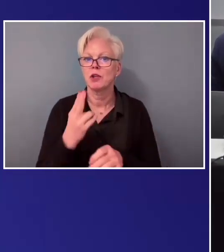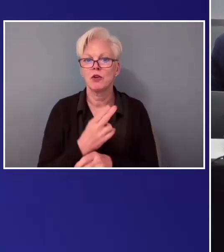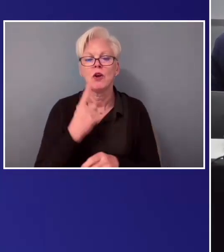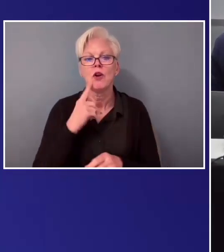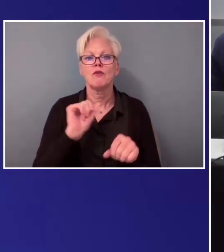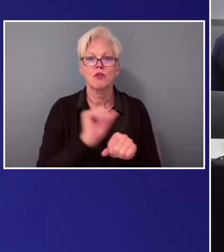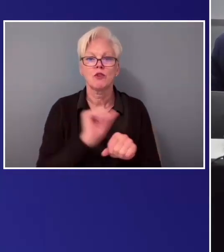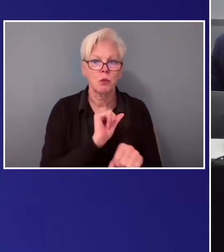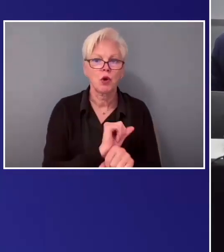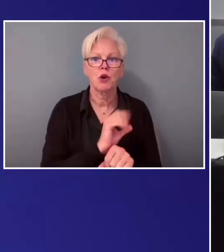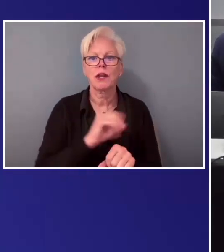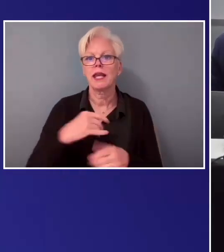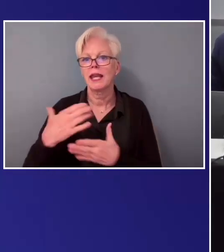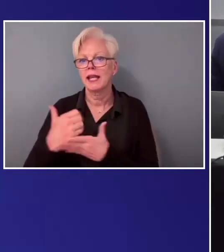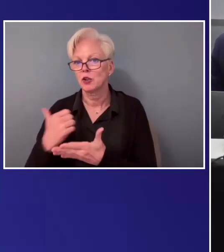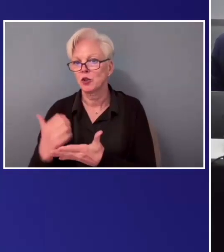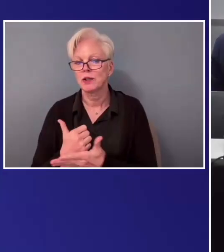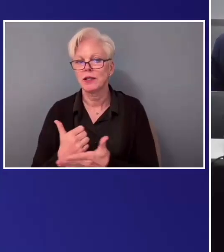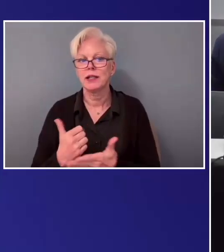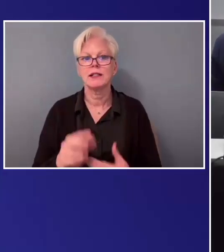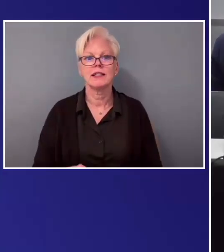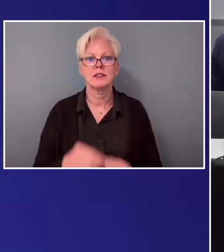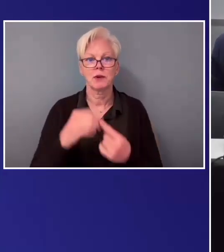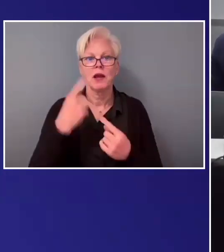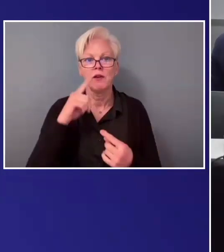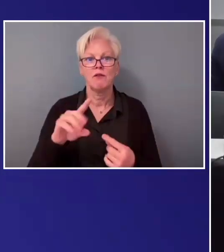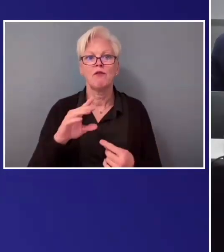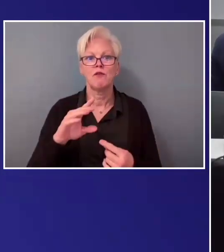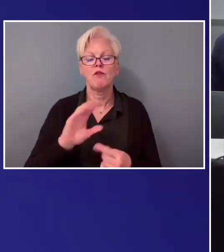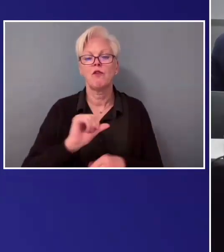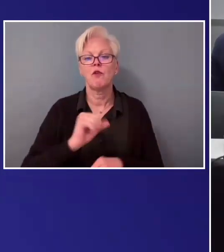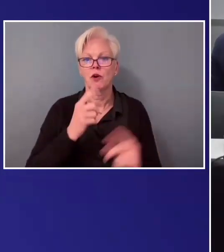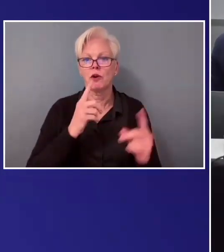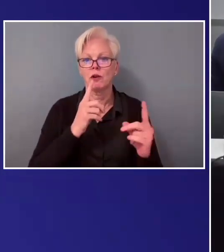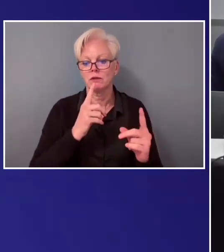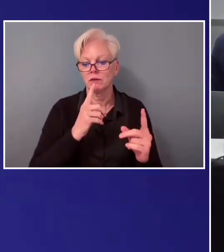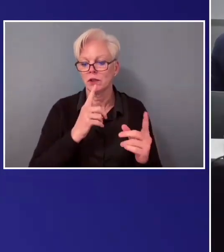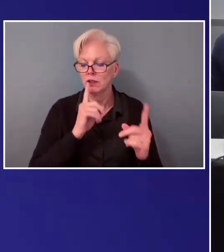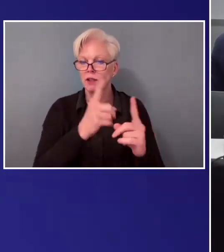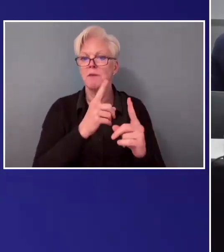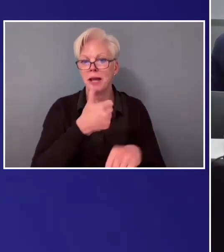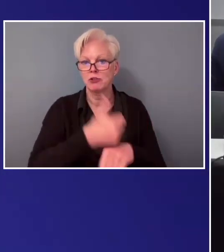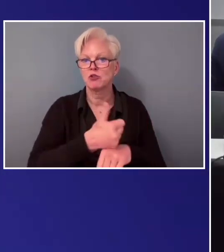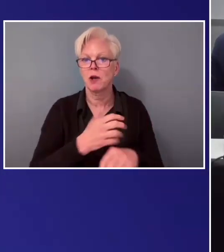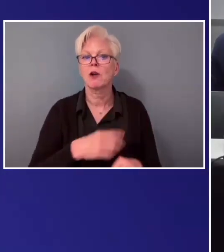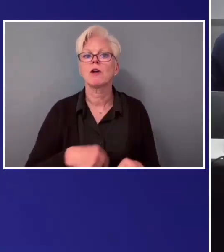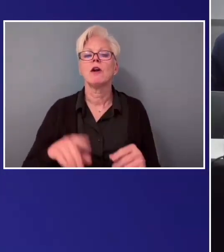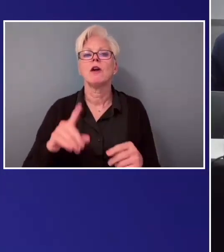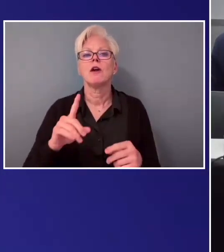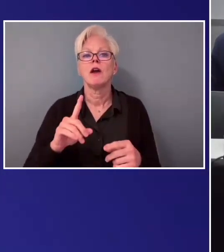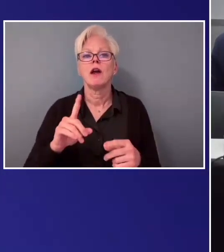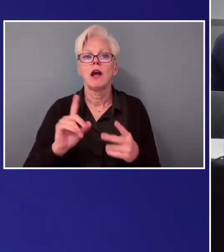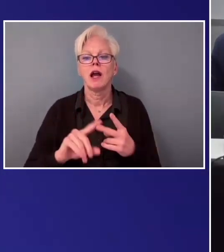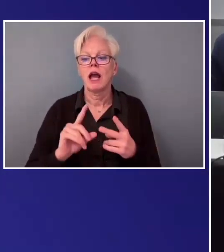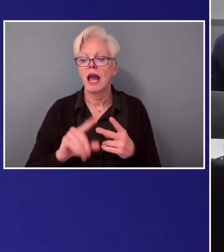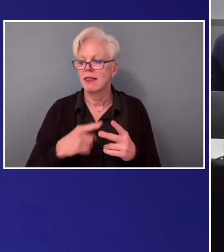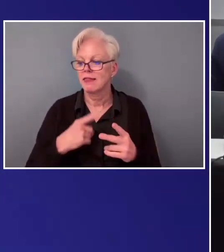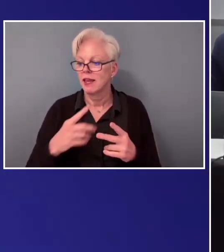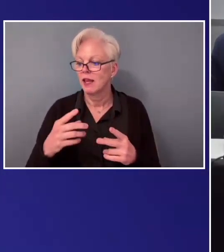earnings for -- especially for, for the benchmarks. And then we want to go into presentations on the data that we've,